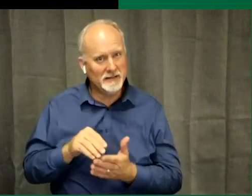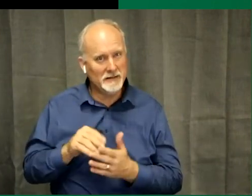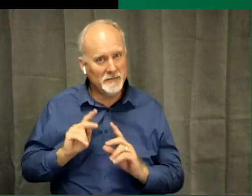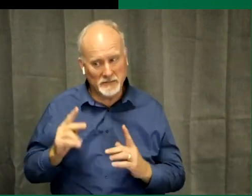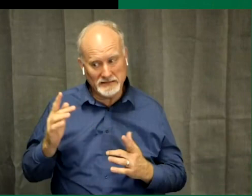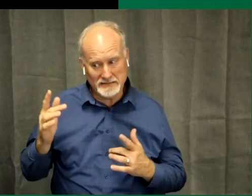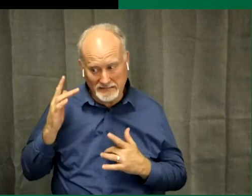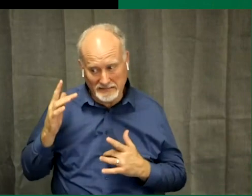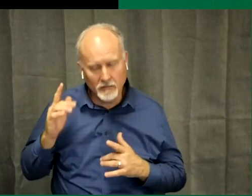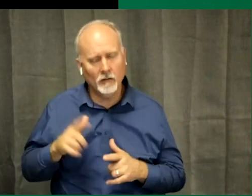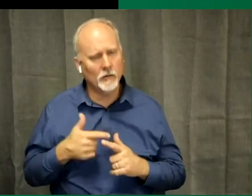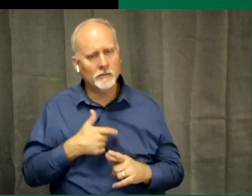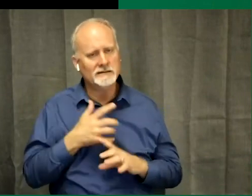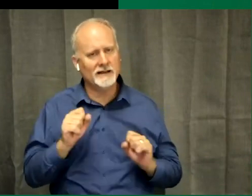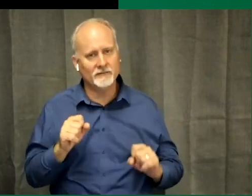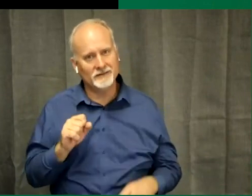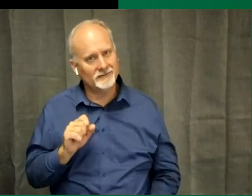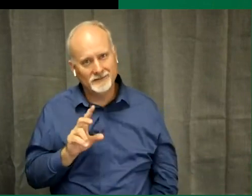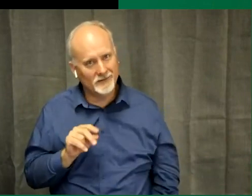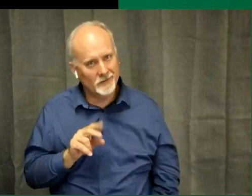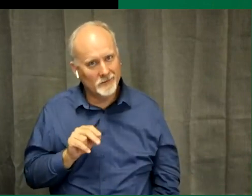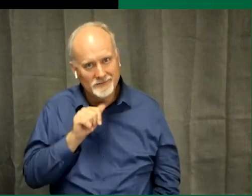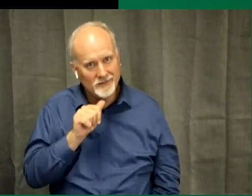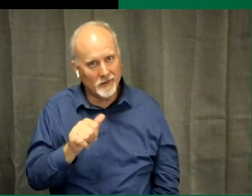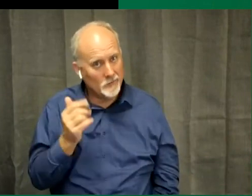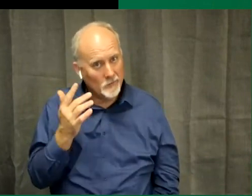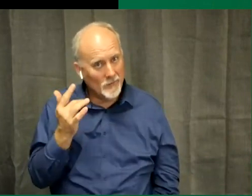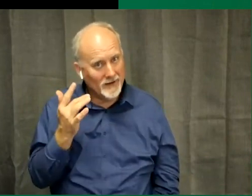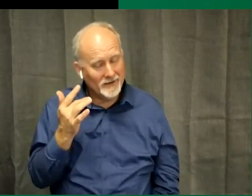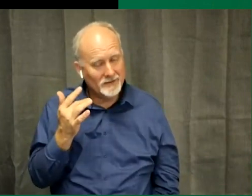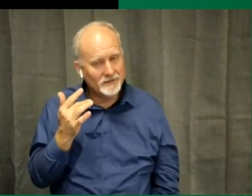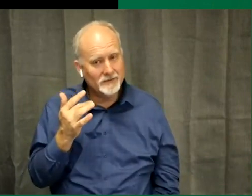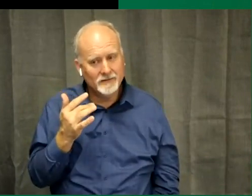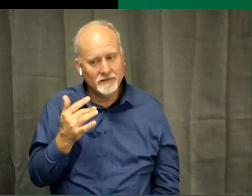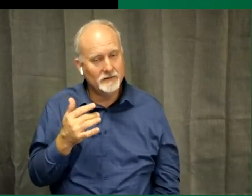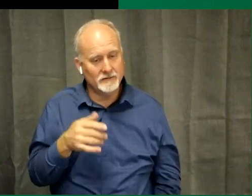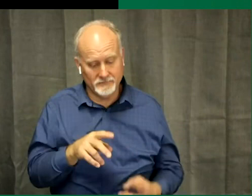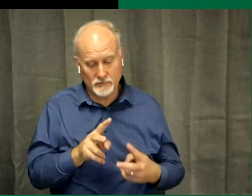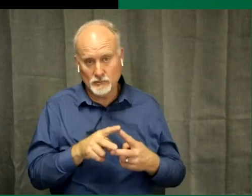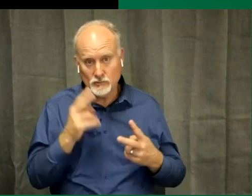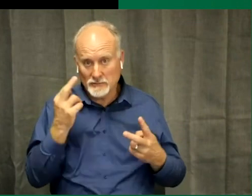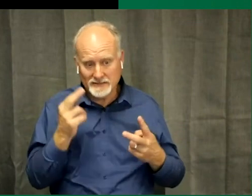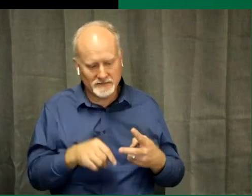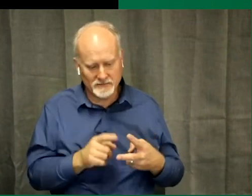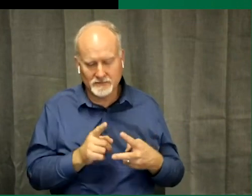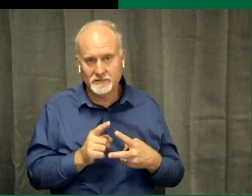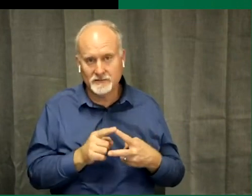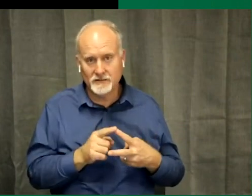then we'll be safe well now we won't and the main reason for that is twofold one is that having this